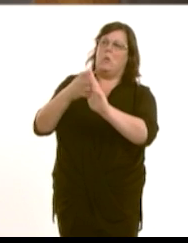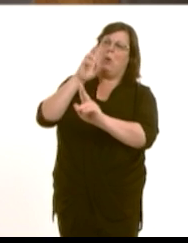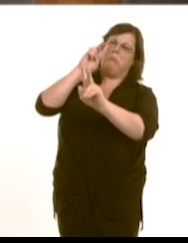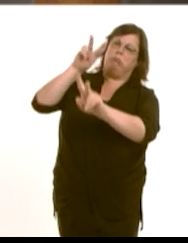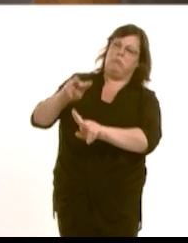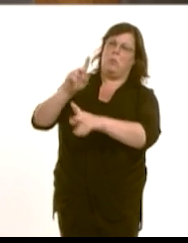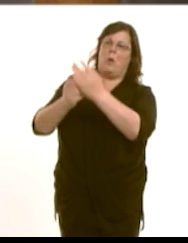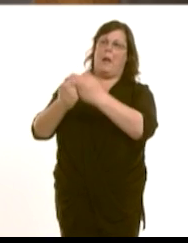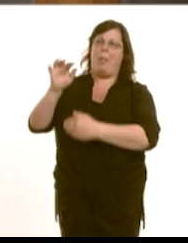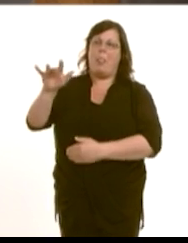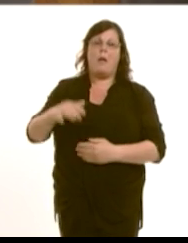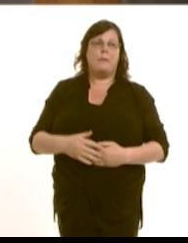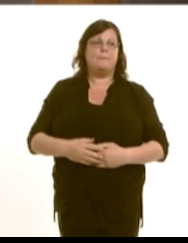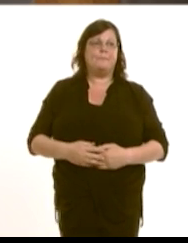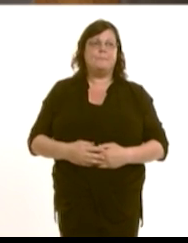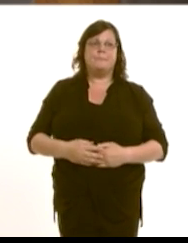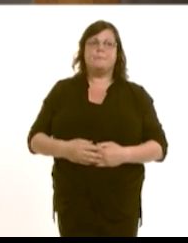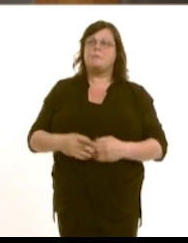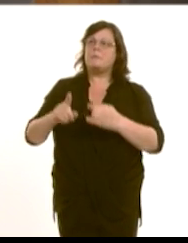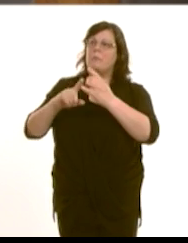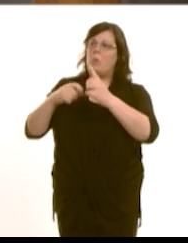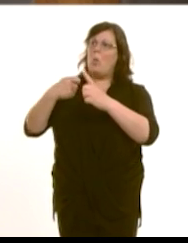Itís complementary to the UK route.